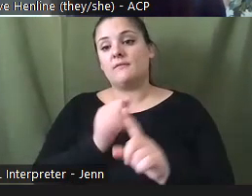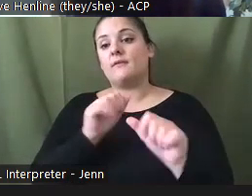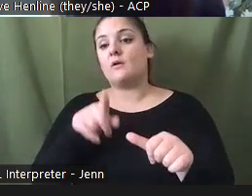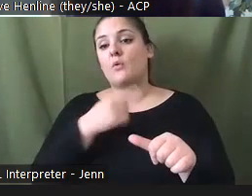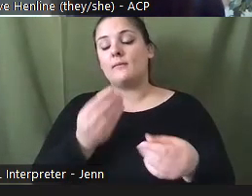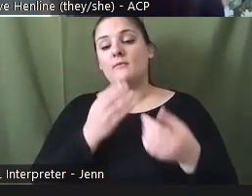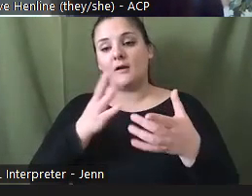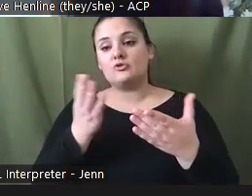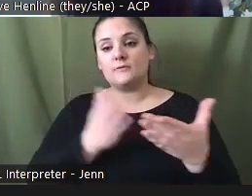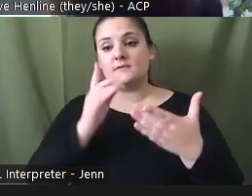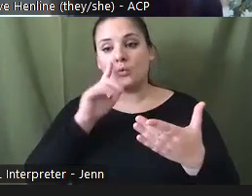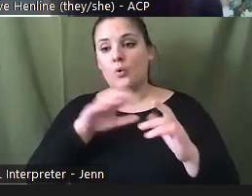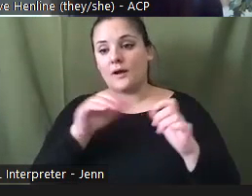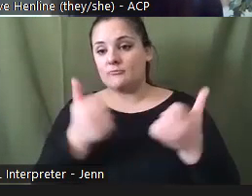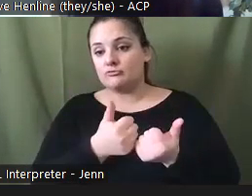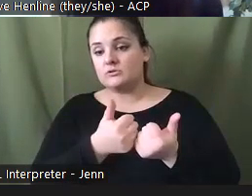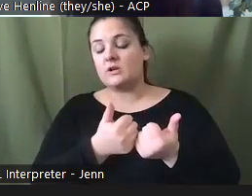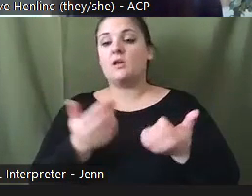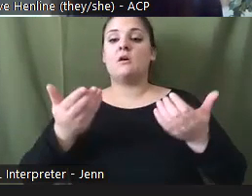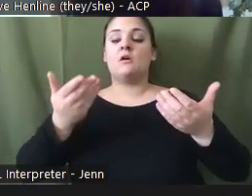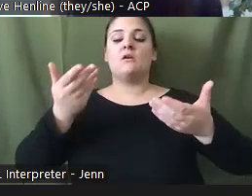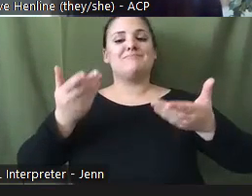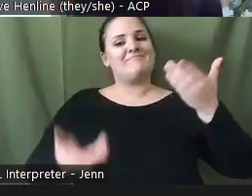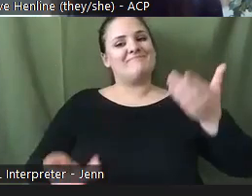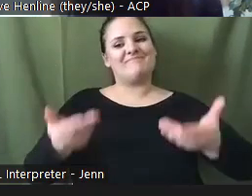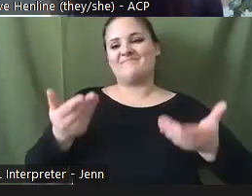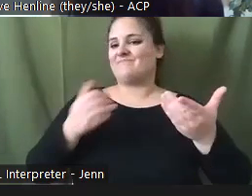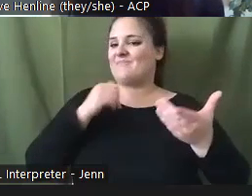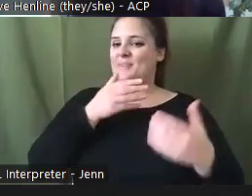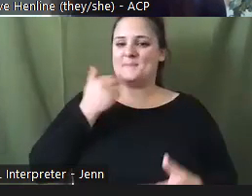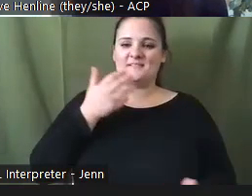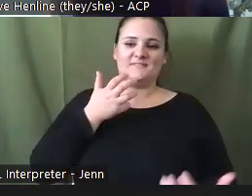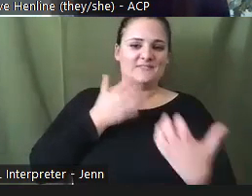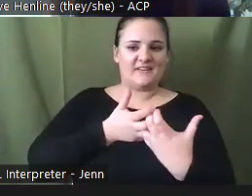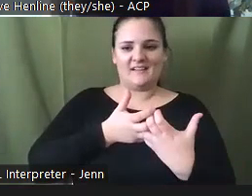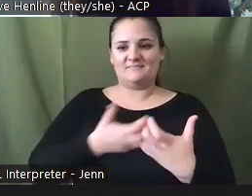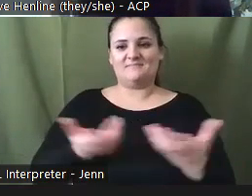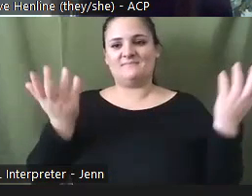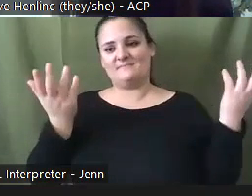for your agency, that might not be a good fit for you to have your information on the website.